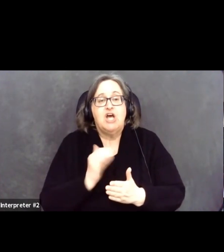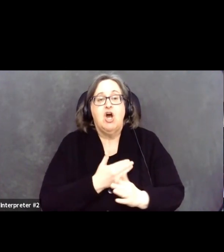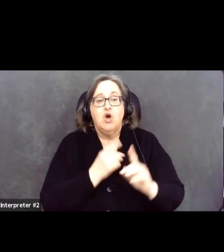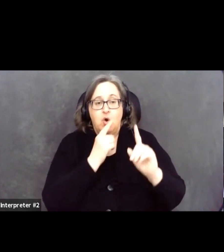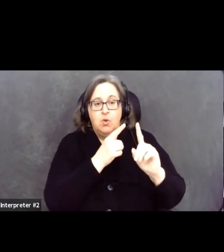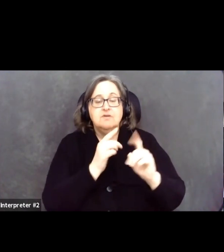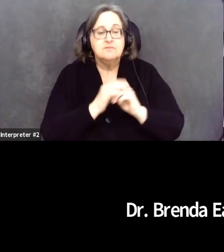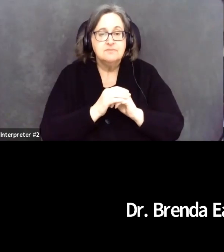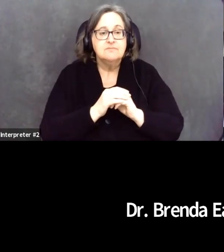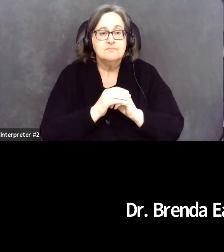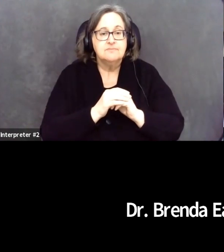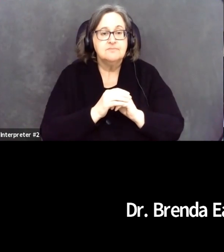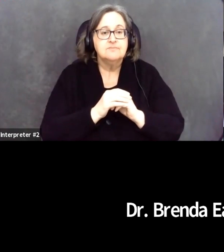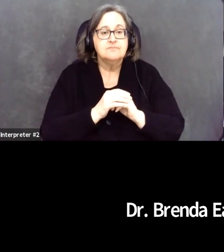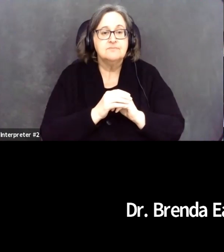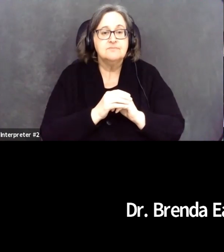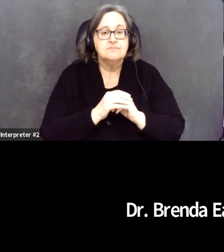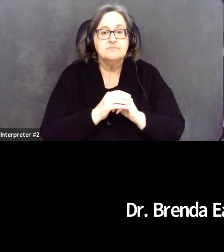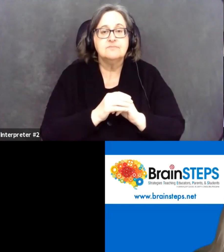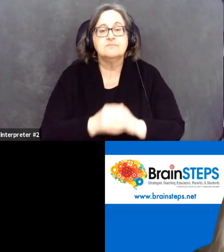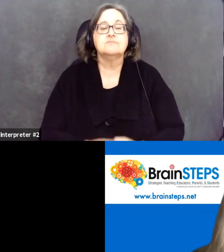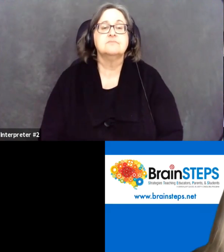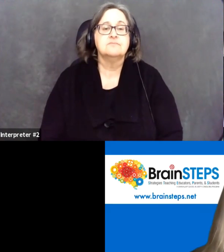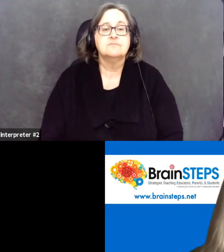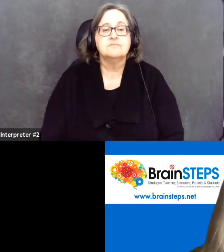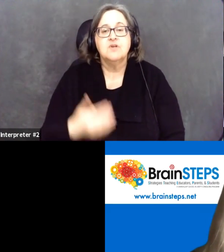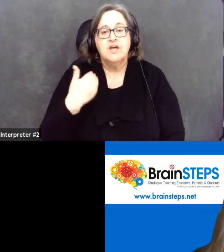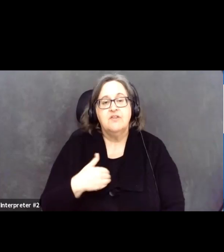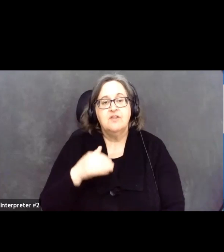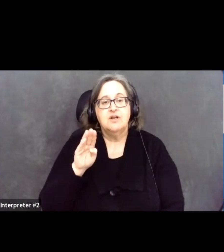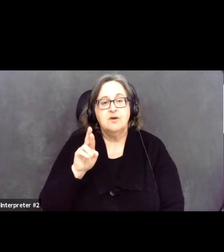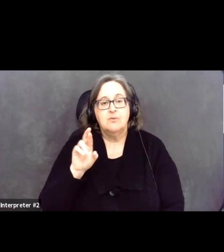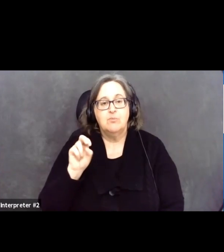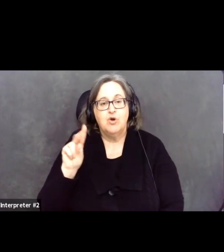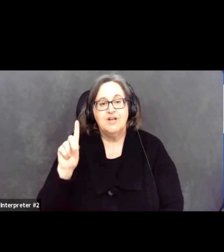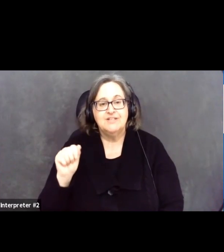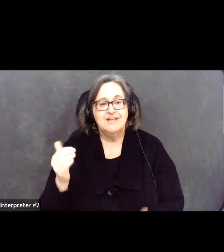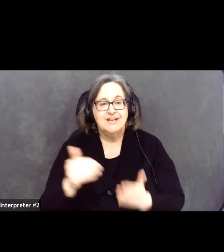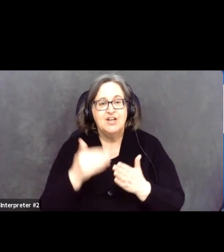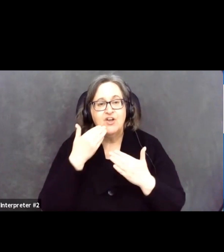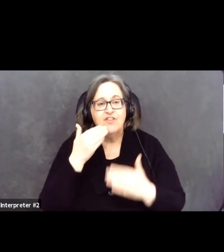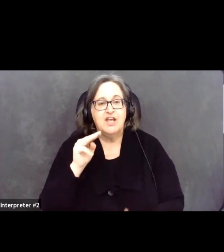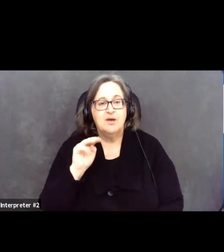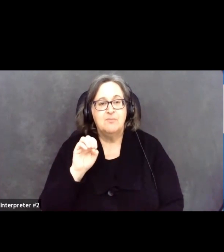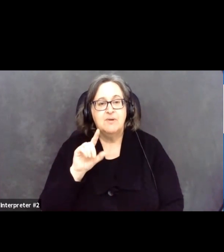This is Brenda again. Thanks, Melissa. That's very important information.